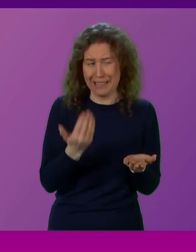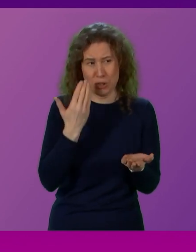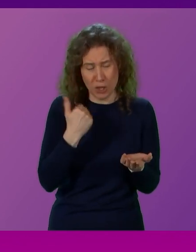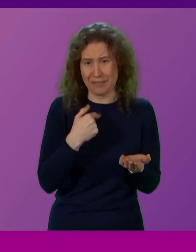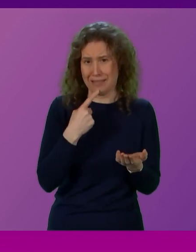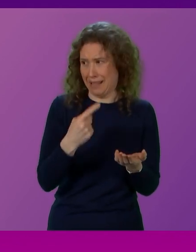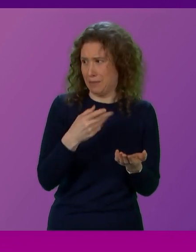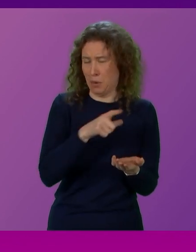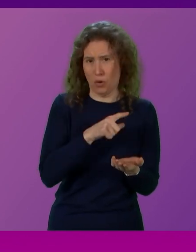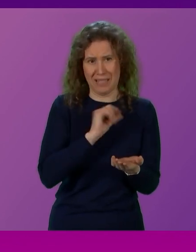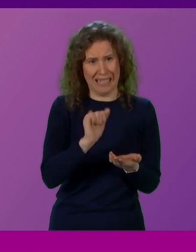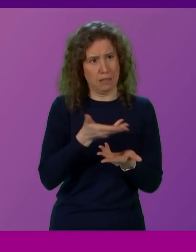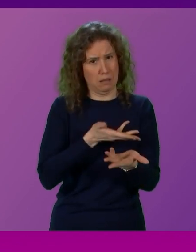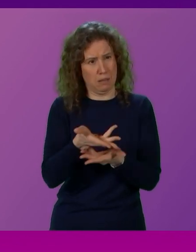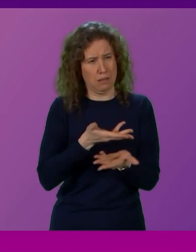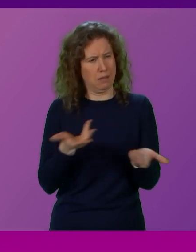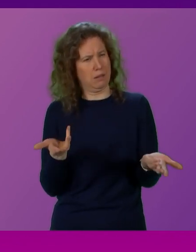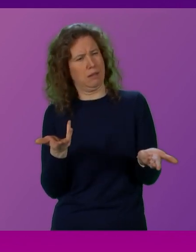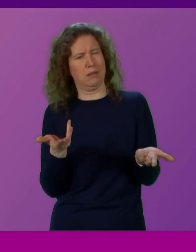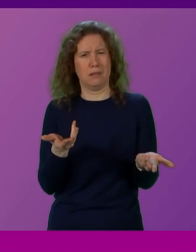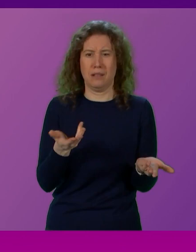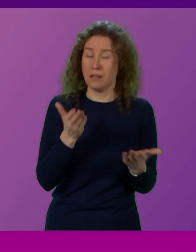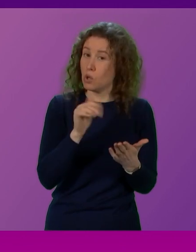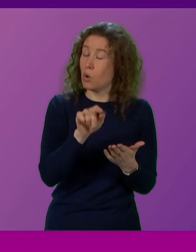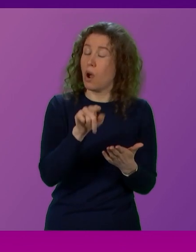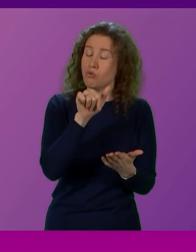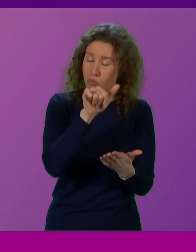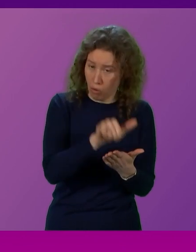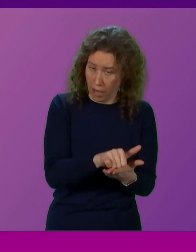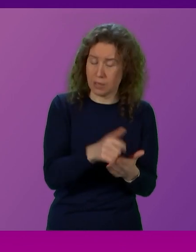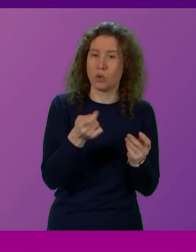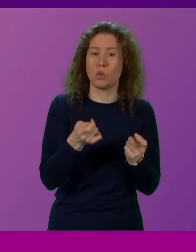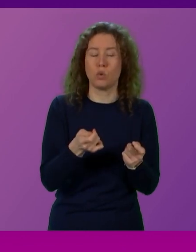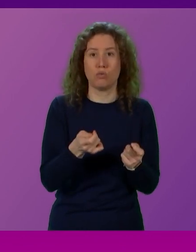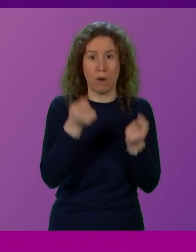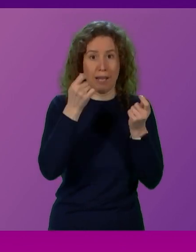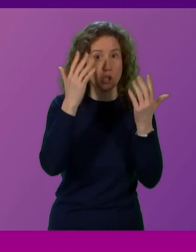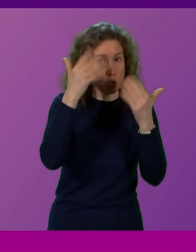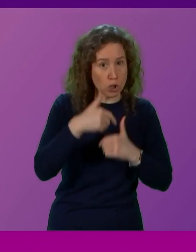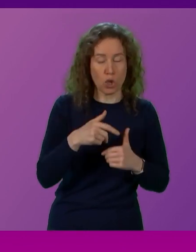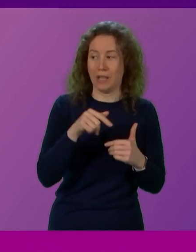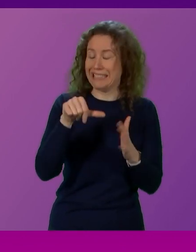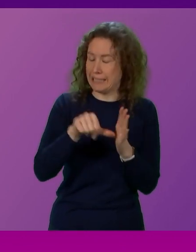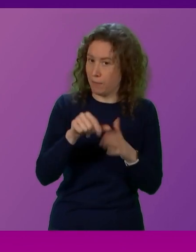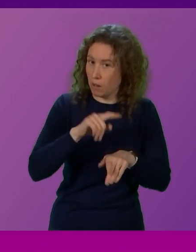He is absolutely correct to say that these are really difficult times for local government,